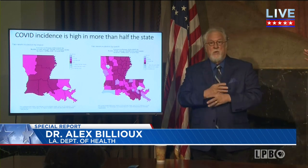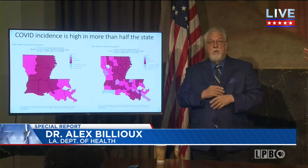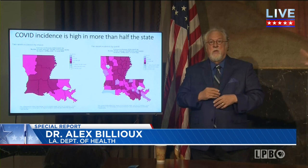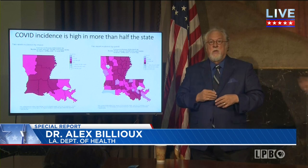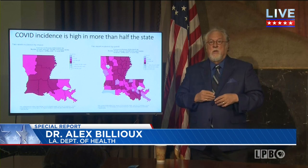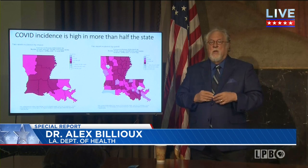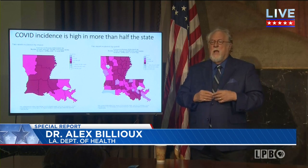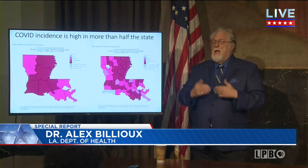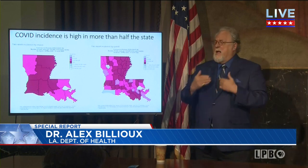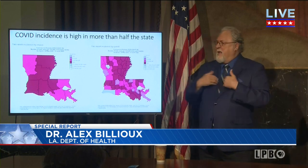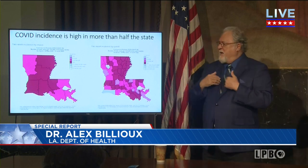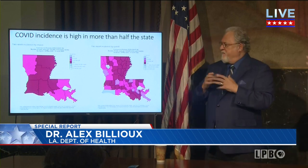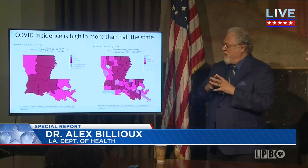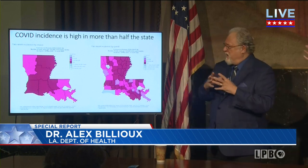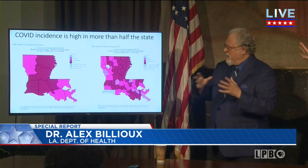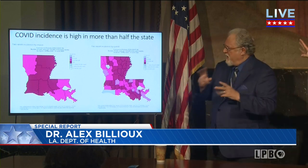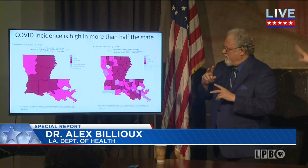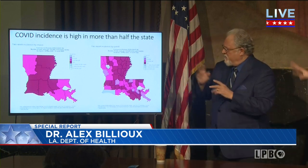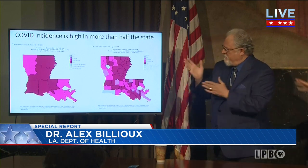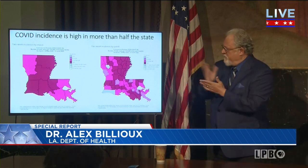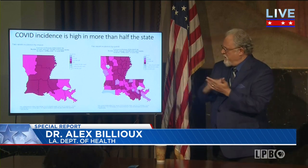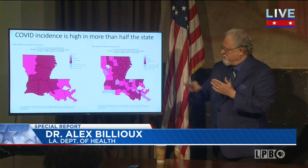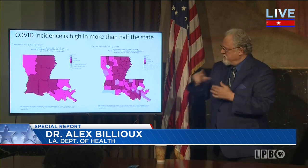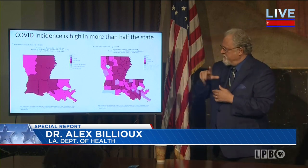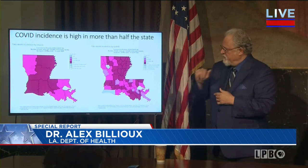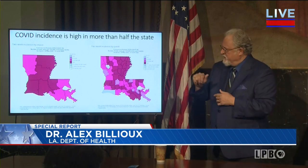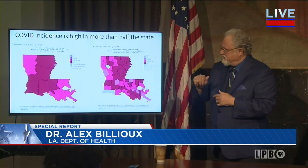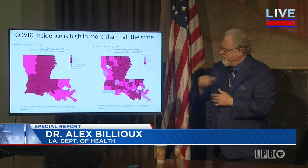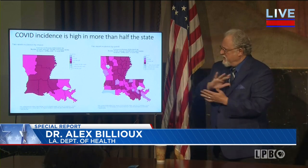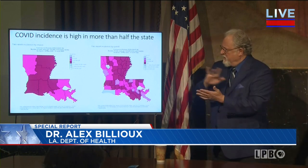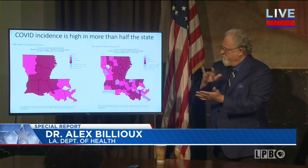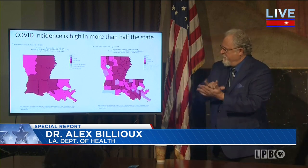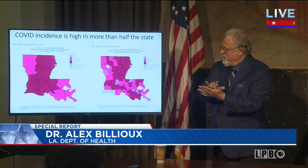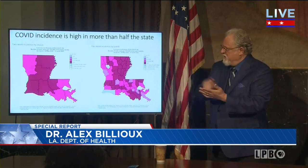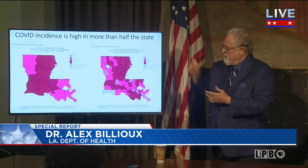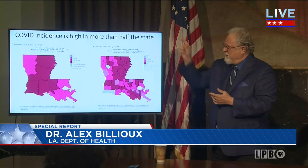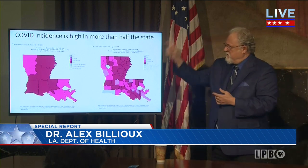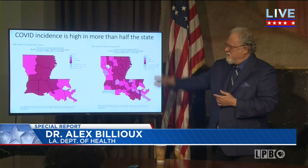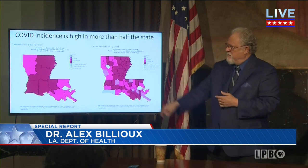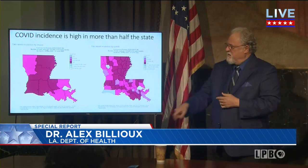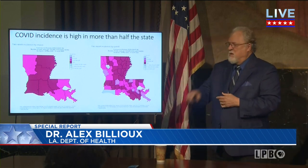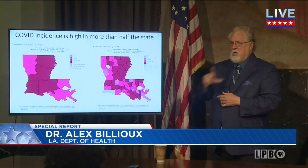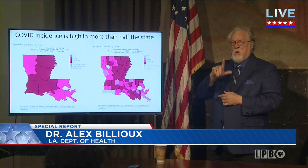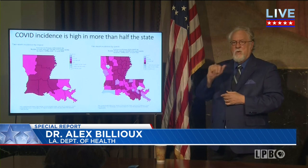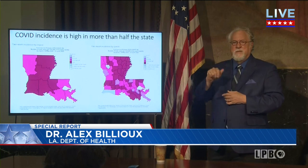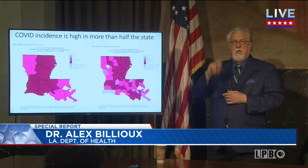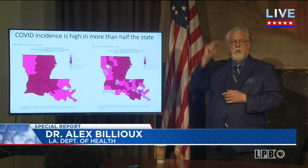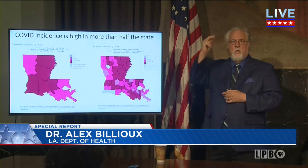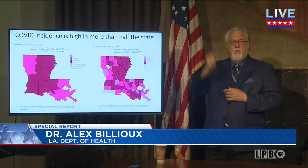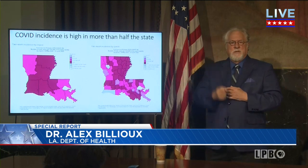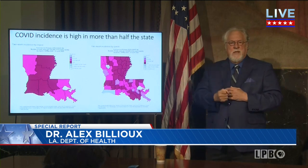THIS. THIS IS THE WAY THE CDC SEES THE WORLD.